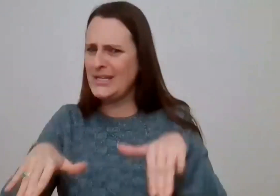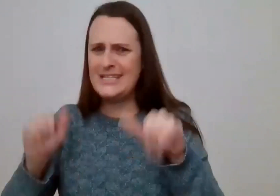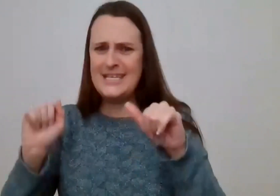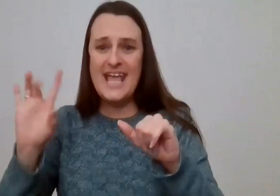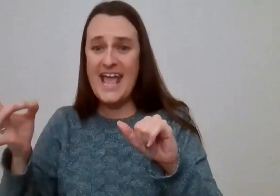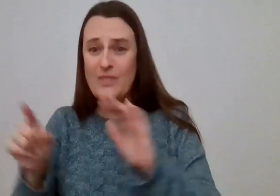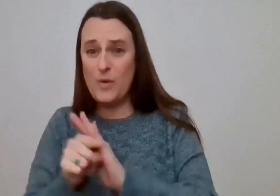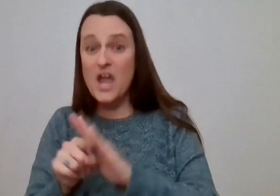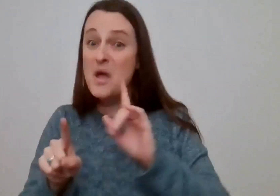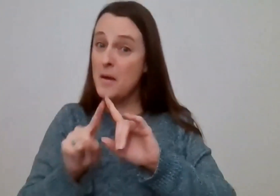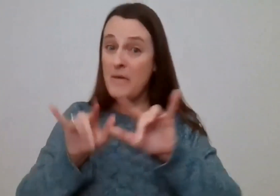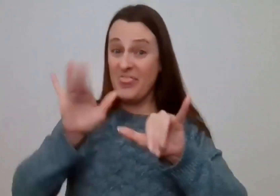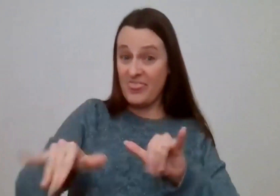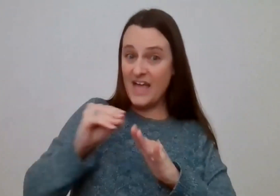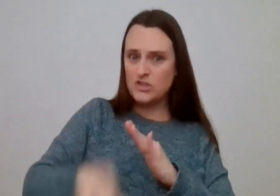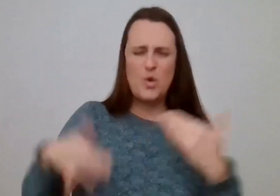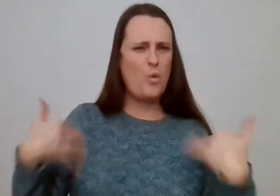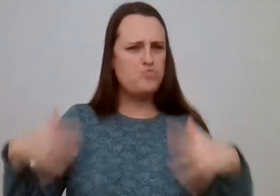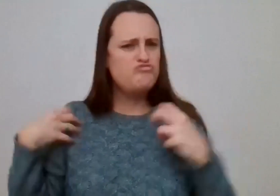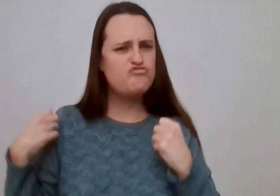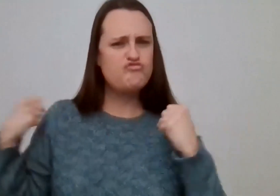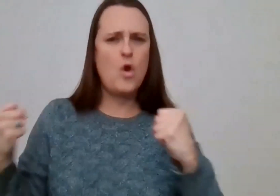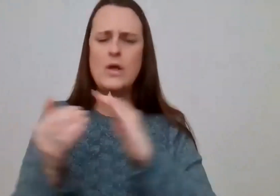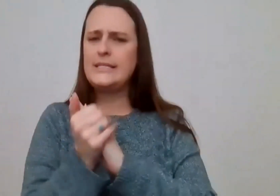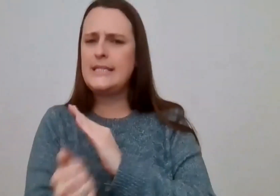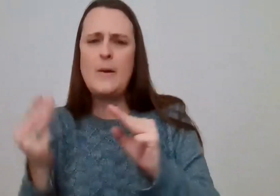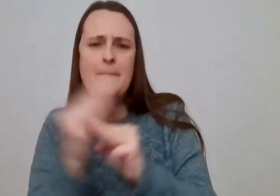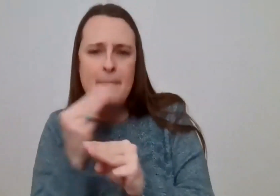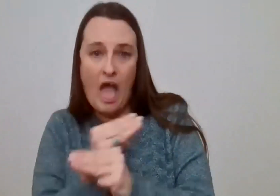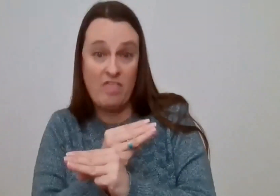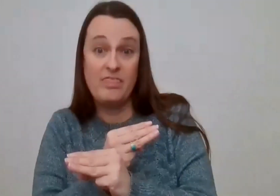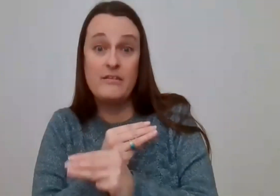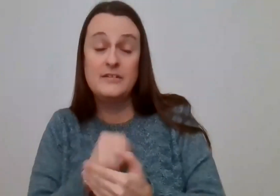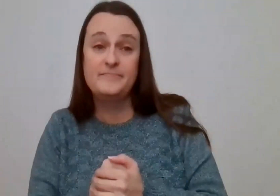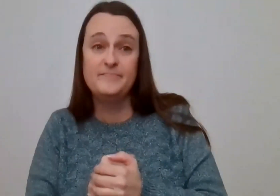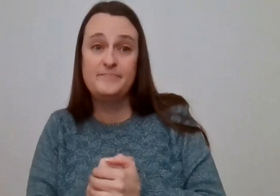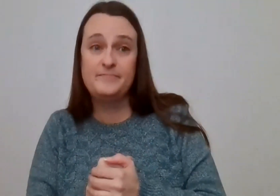strong math aptitude and has demonstrated high achievement in mathematics under our current a b